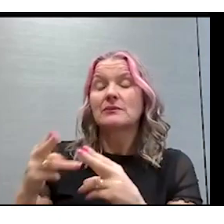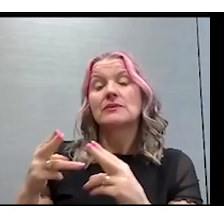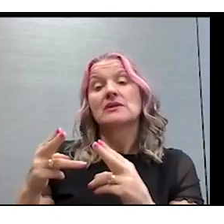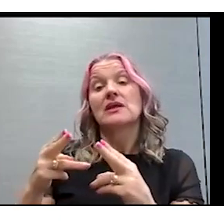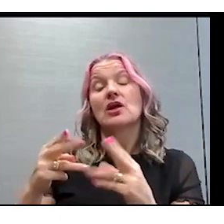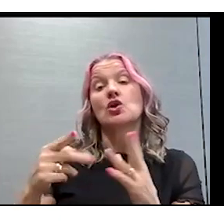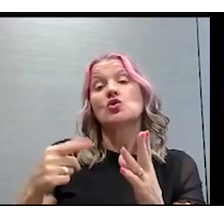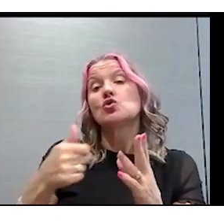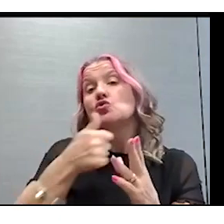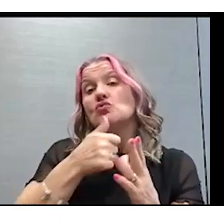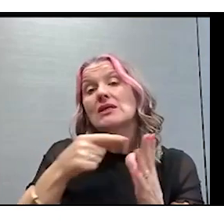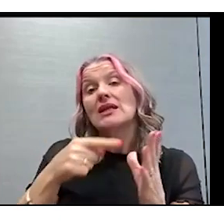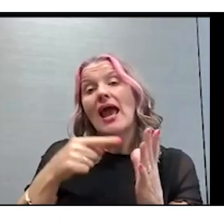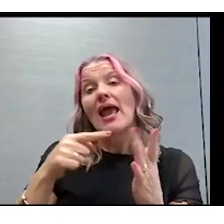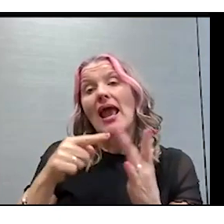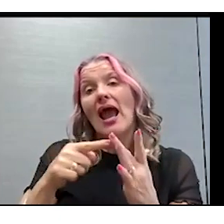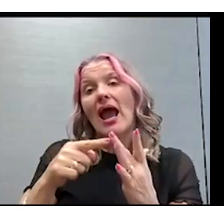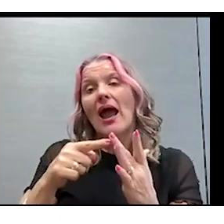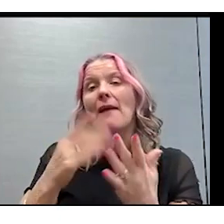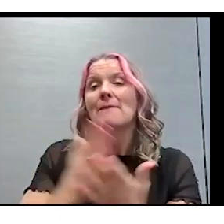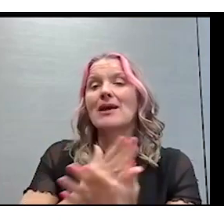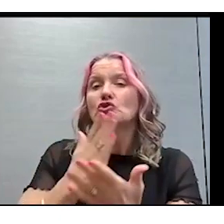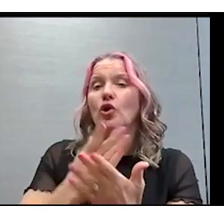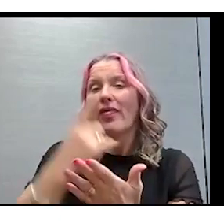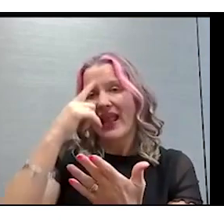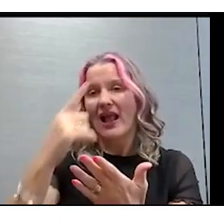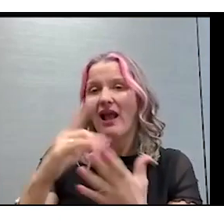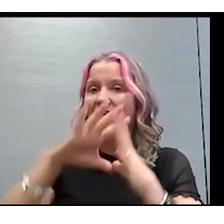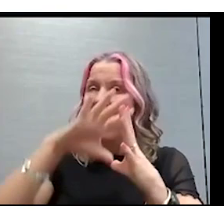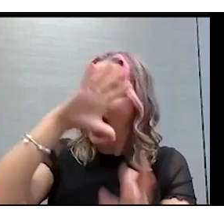make sure that you think of things holistically You don't just think of like this is